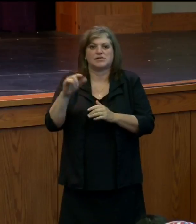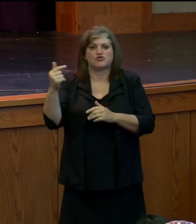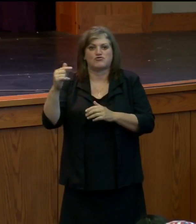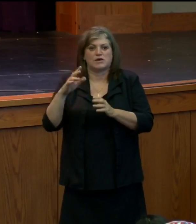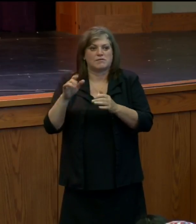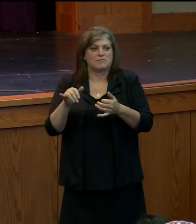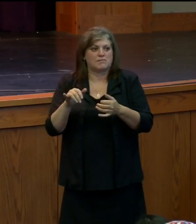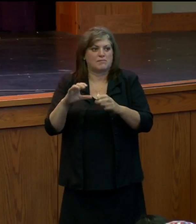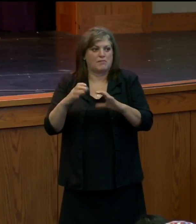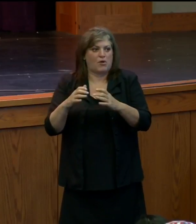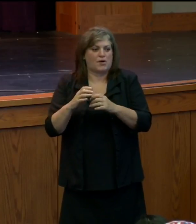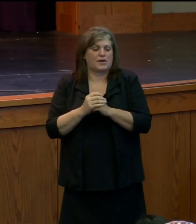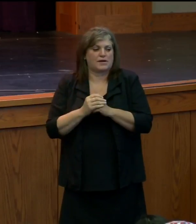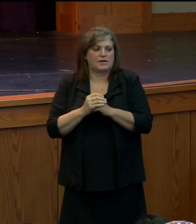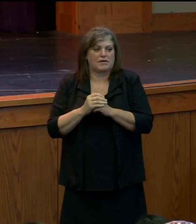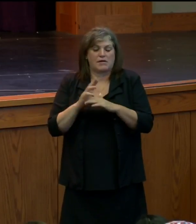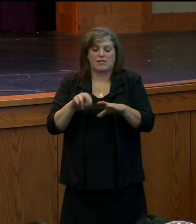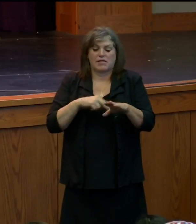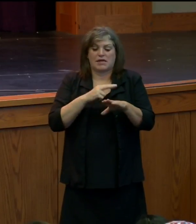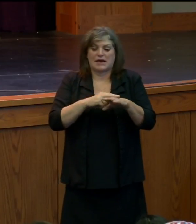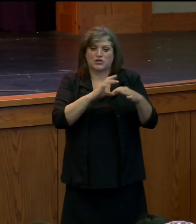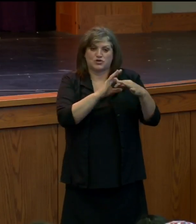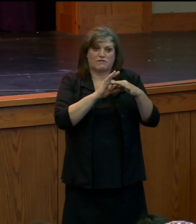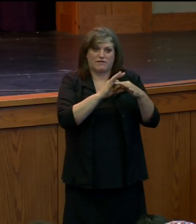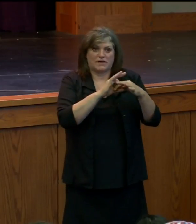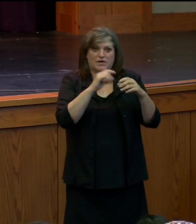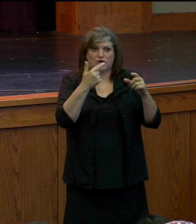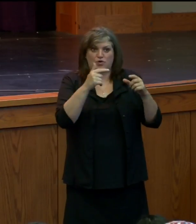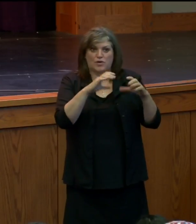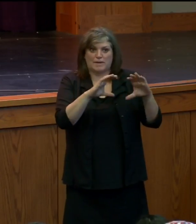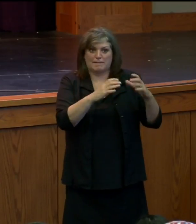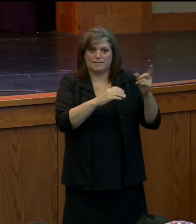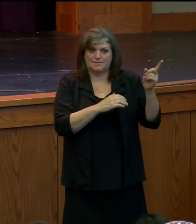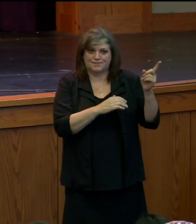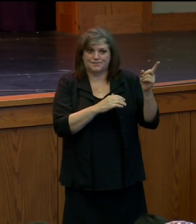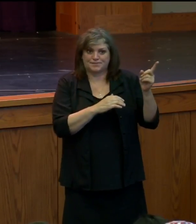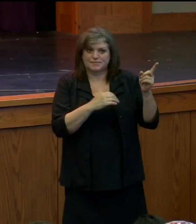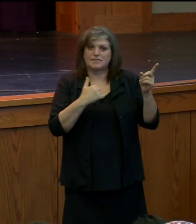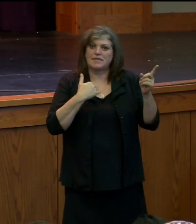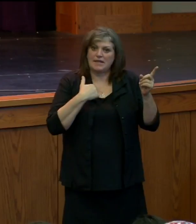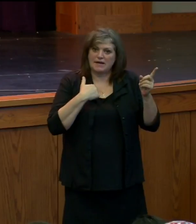NOW, THE NATIONAL AFFILIATE GREEN PARTY HAS HAD STATEHOOD ON